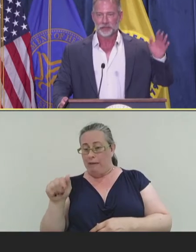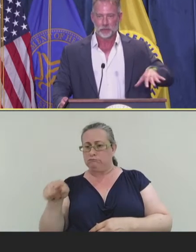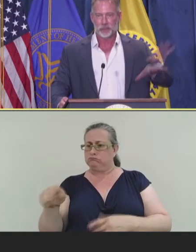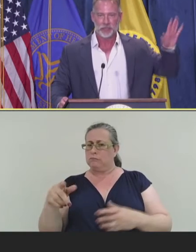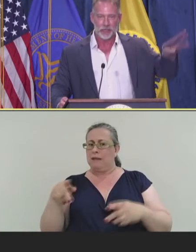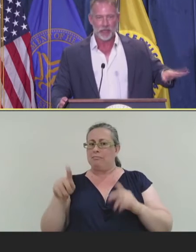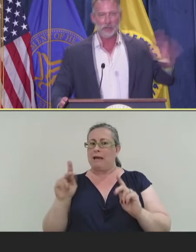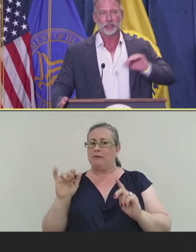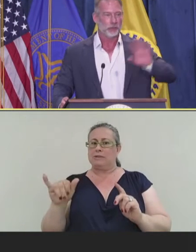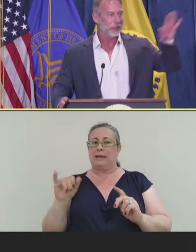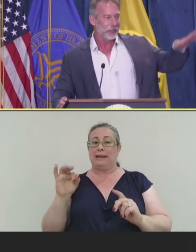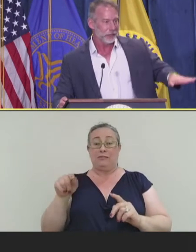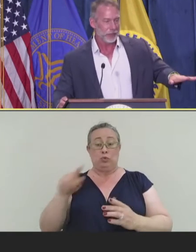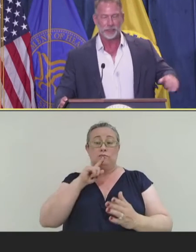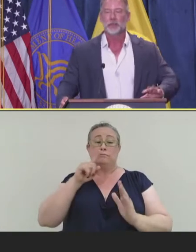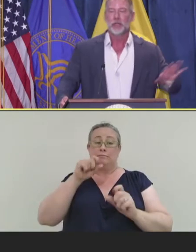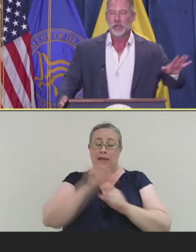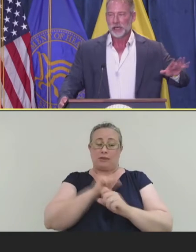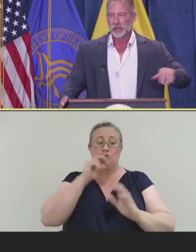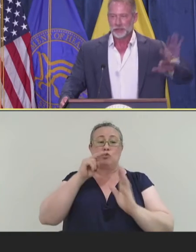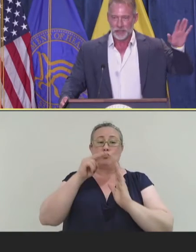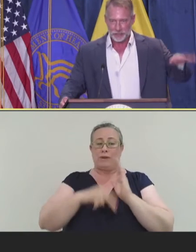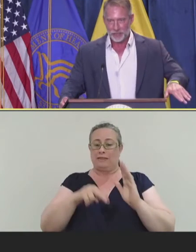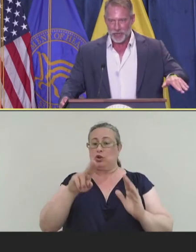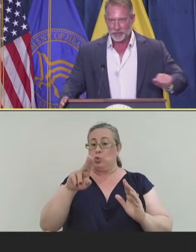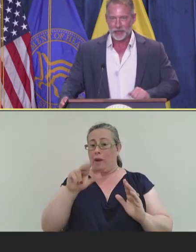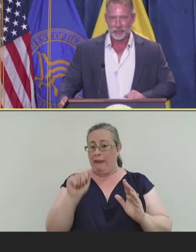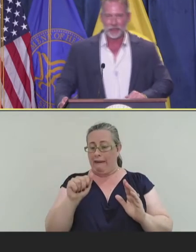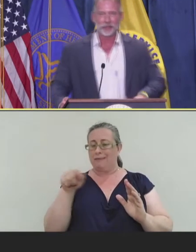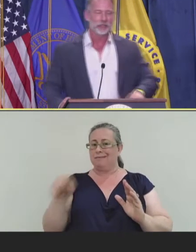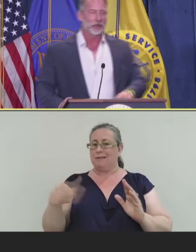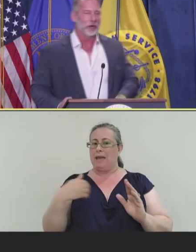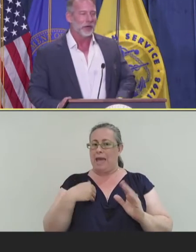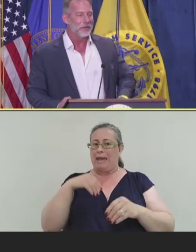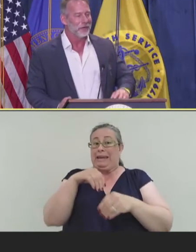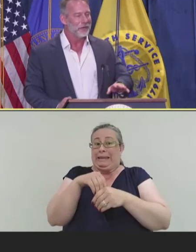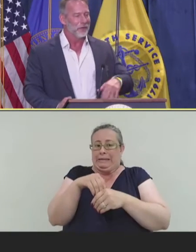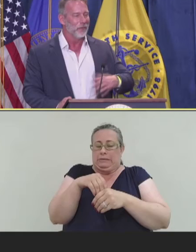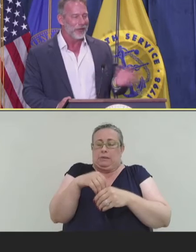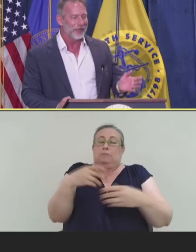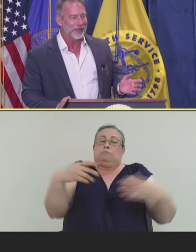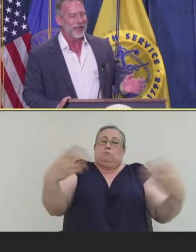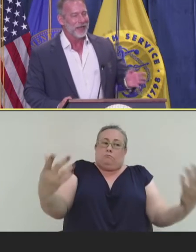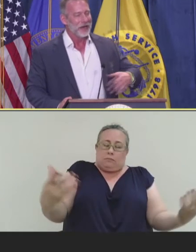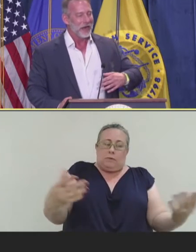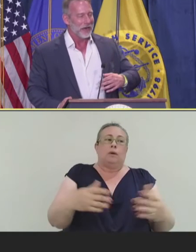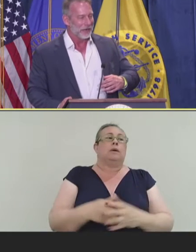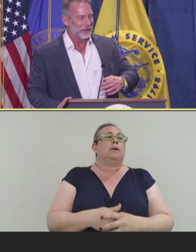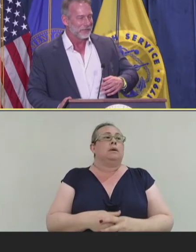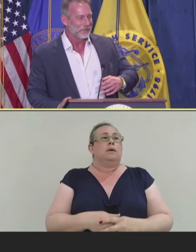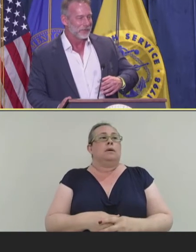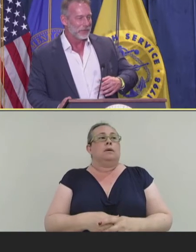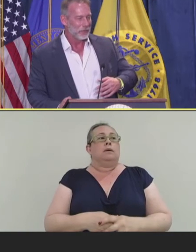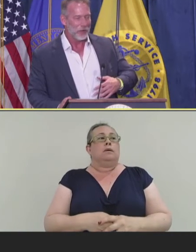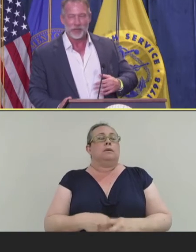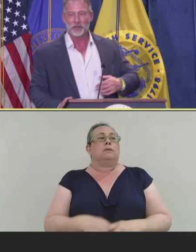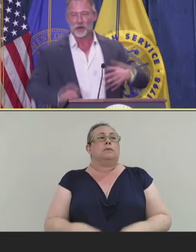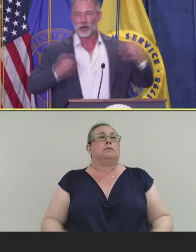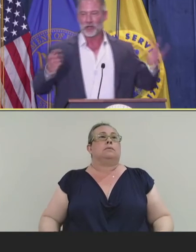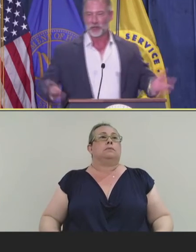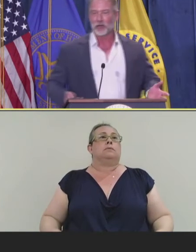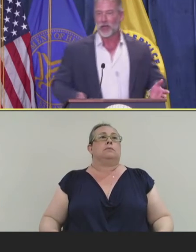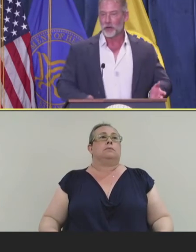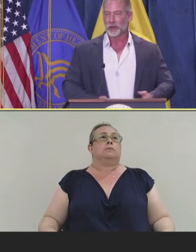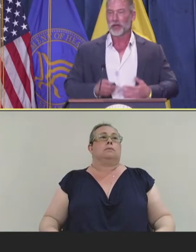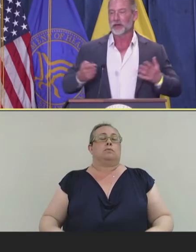you actually read the EUA, it had that in there. So, we started allowing that in